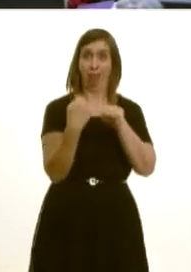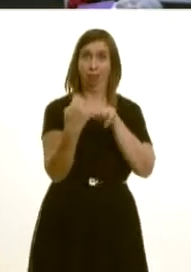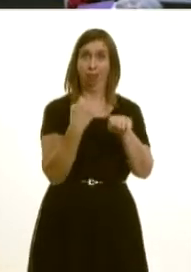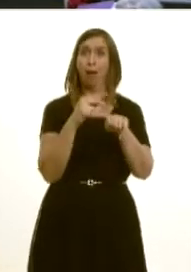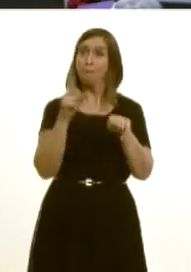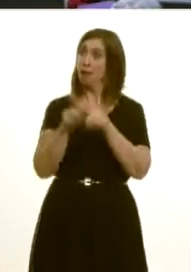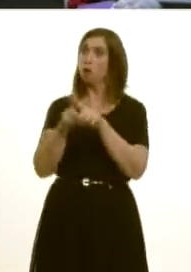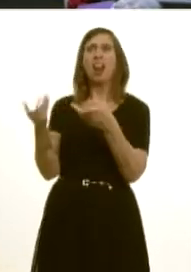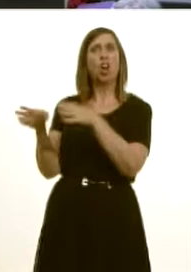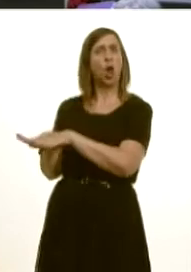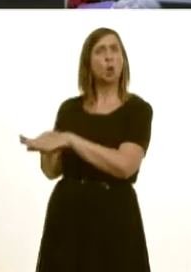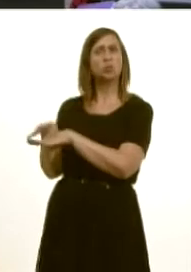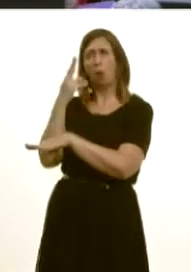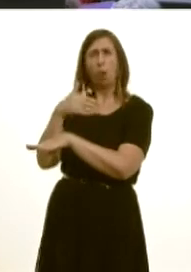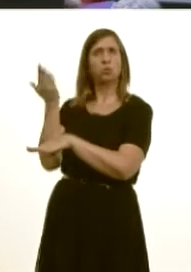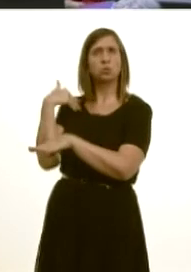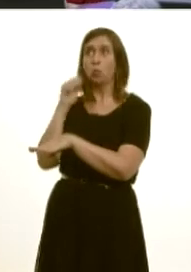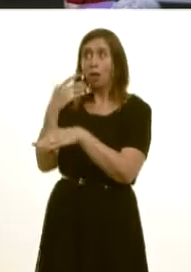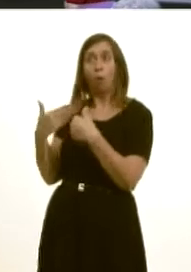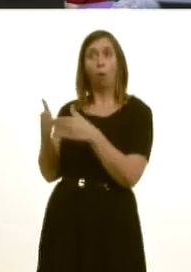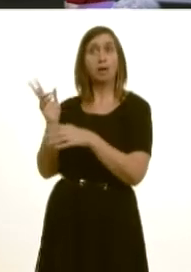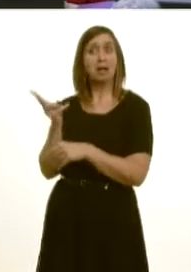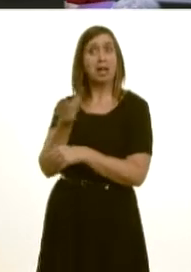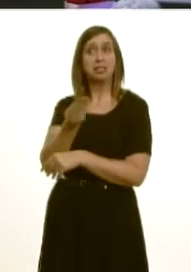in my constituency, there is Llantrisant, where there are proposals for a new line,